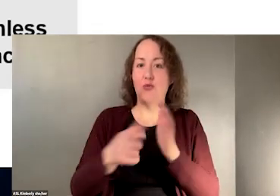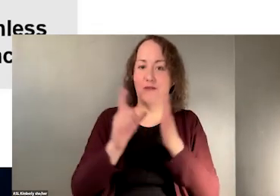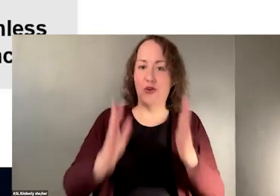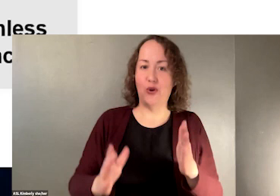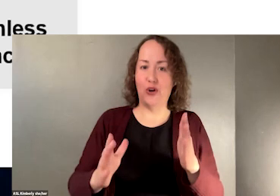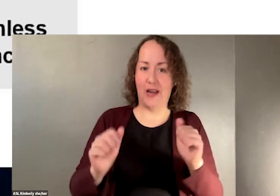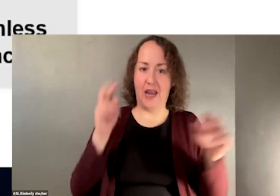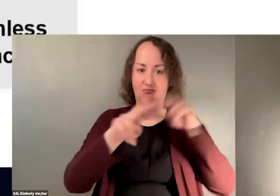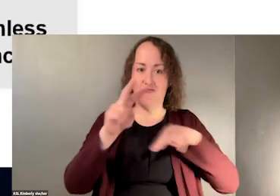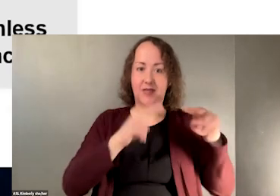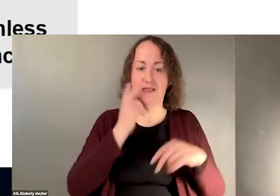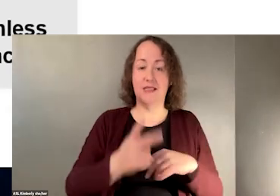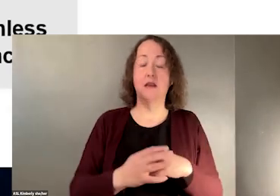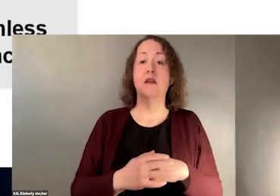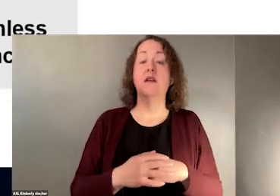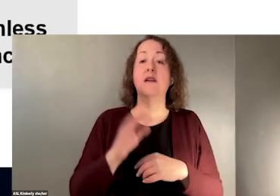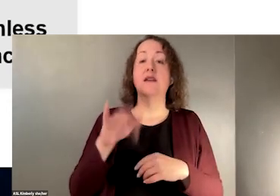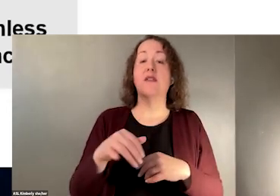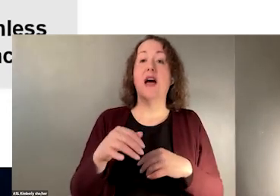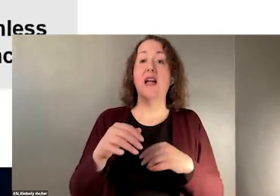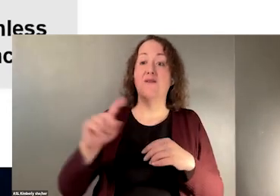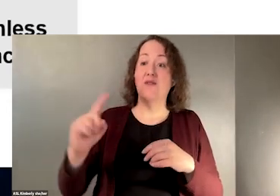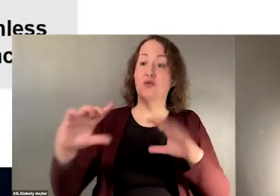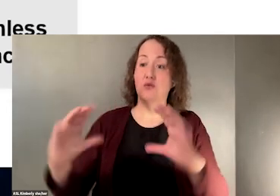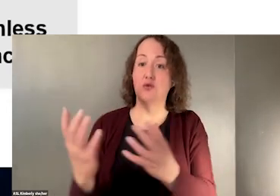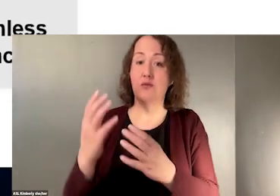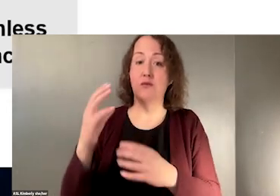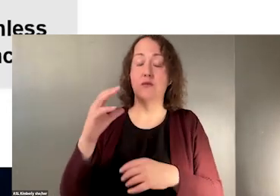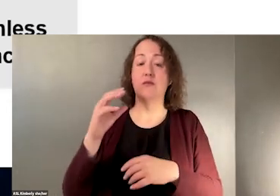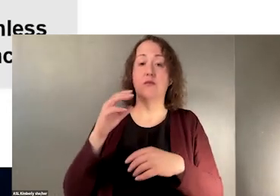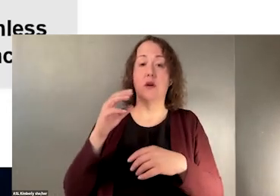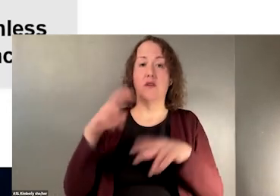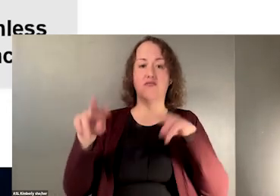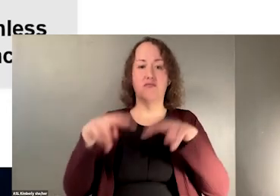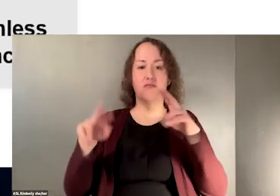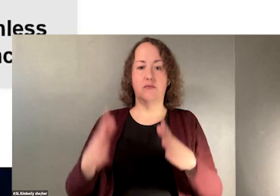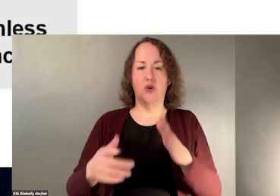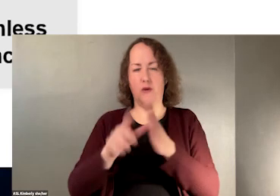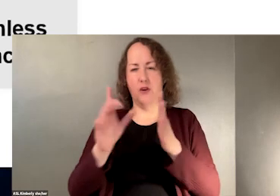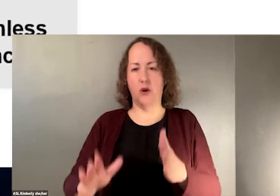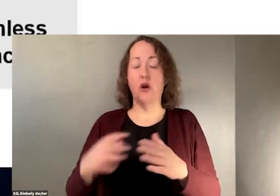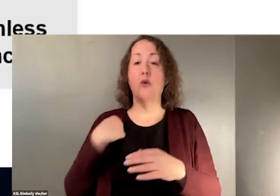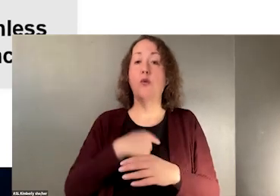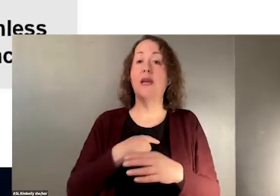In this first iteration of reviewers, we are including all participants that are added